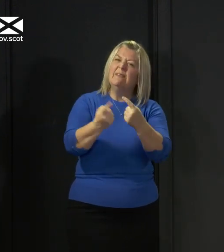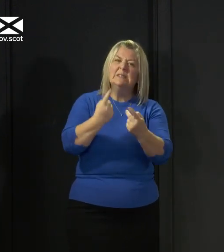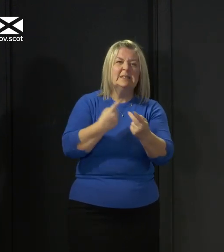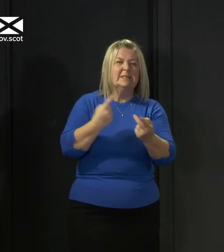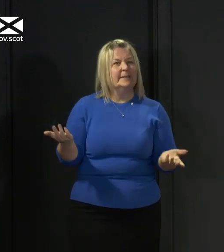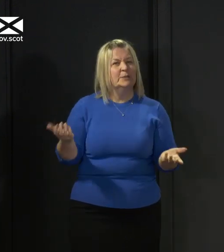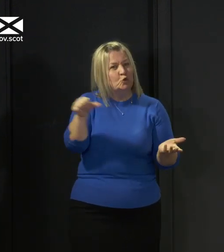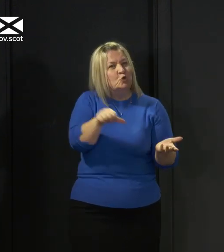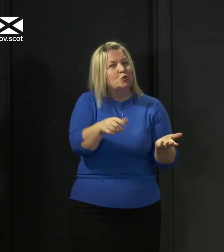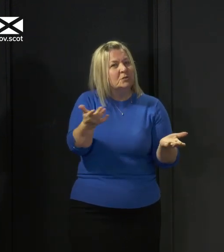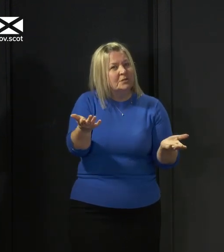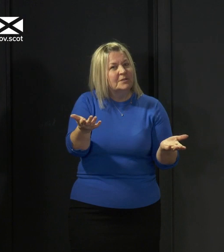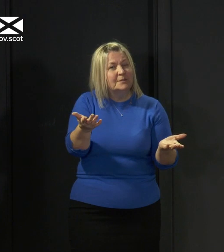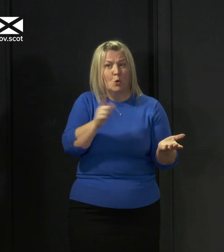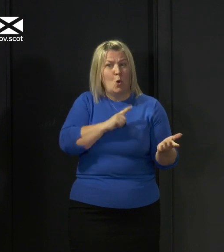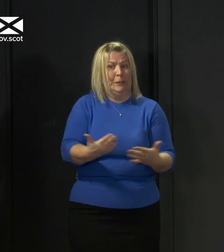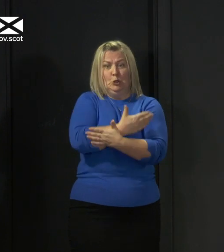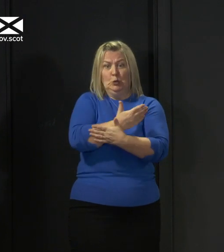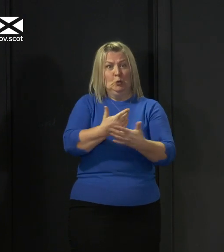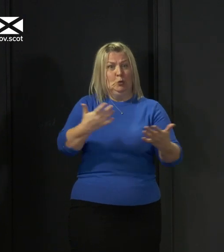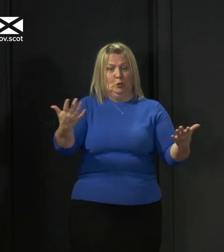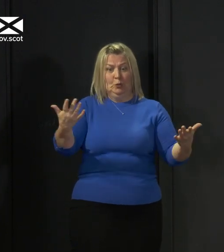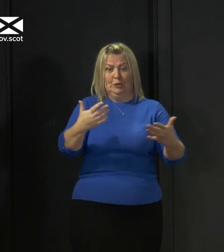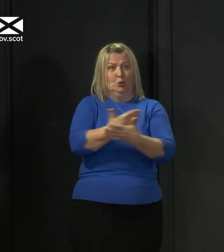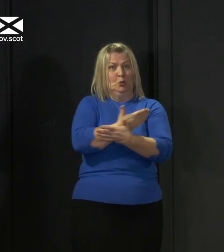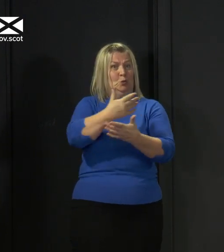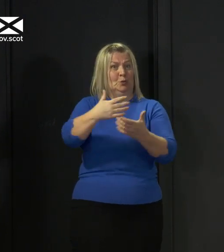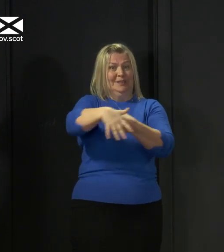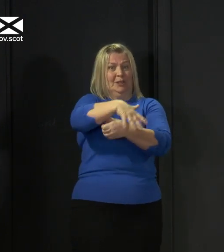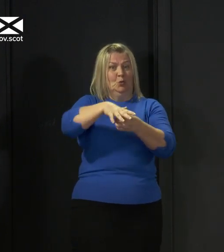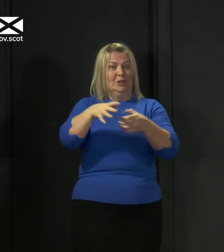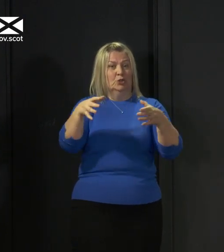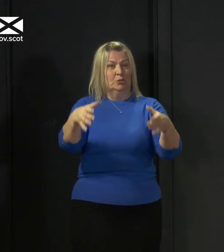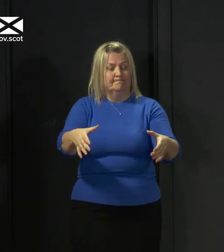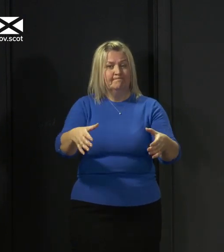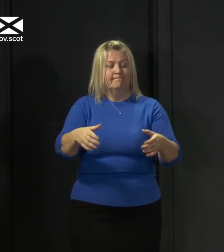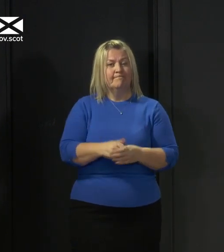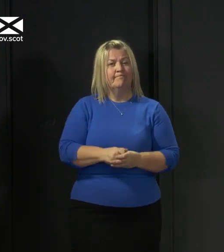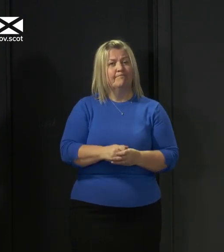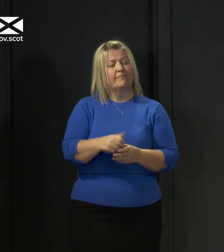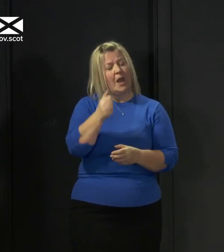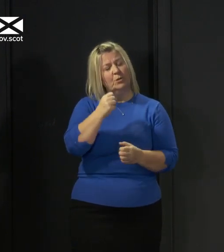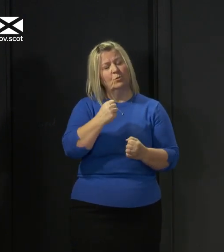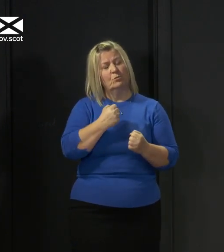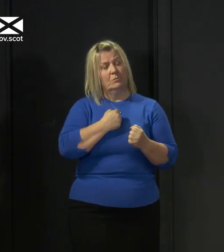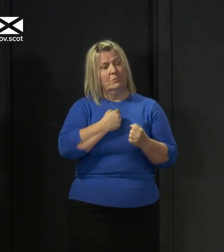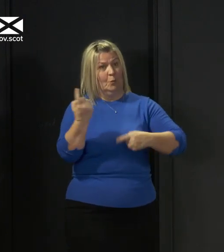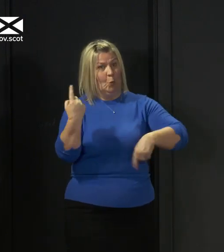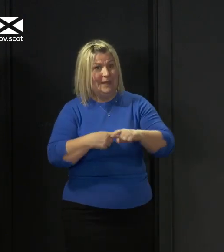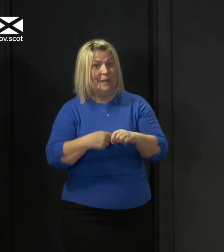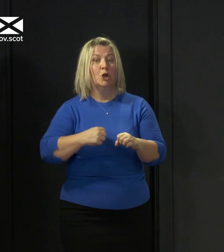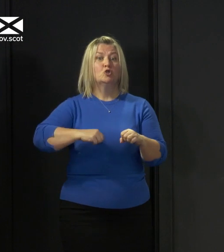of dealing with something none of us have ever dealt with before but you know I know how hard the Scottish government is working I know how hard I'm working